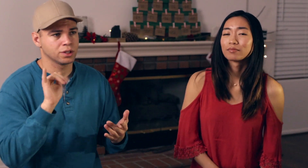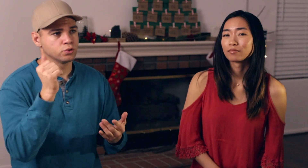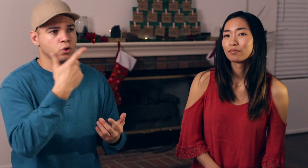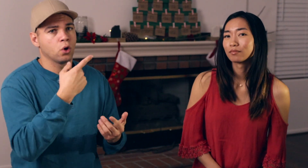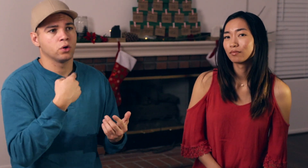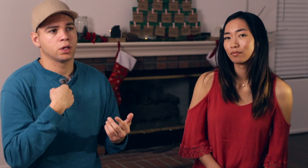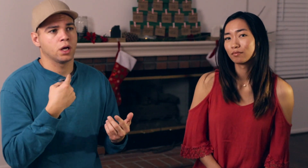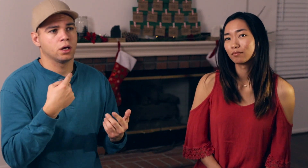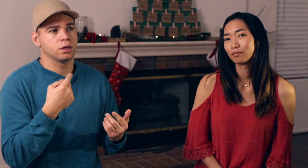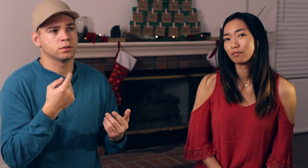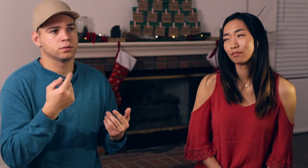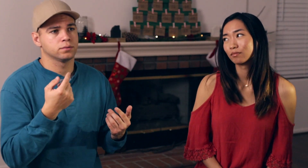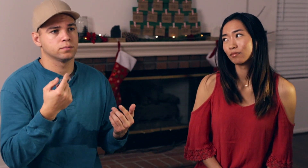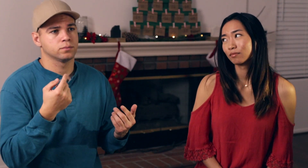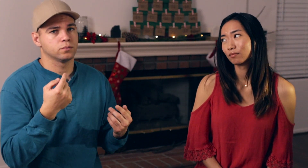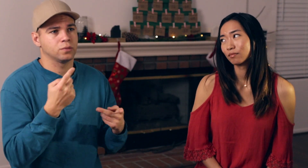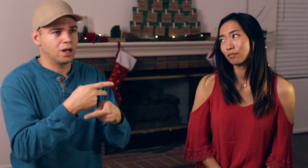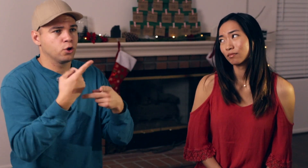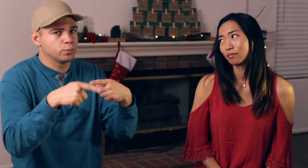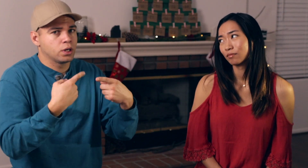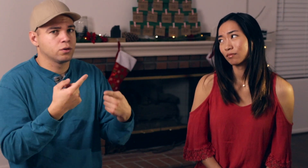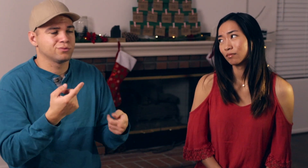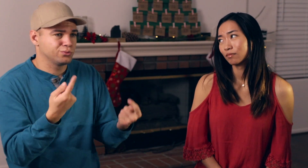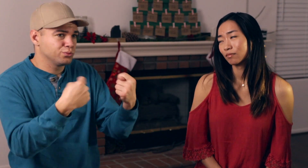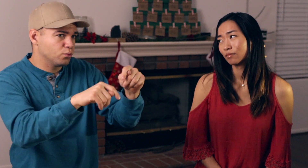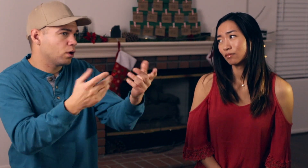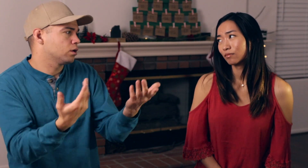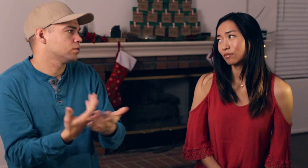That's all I care about. Try.